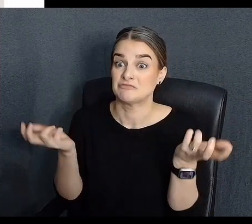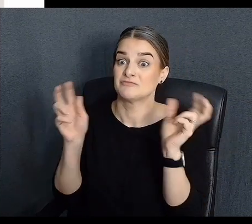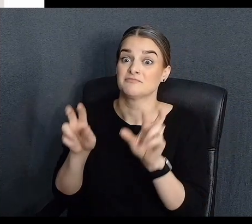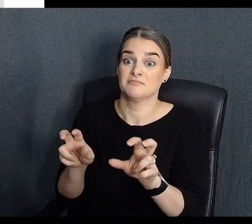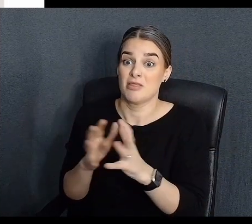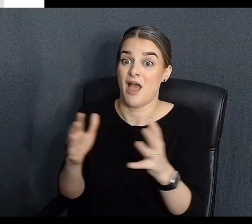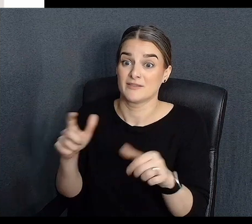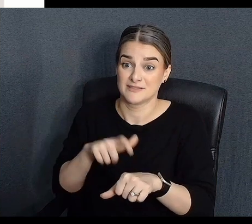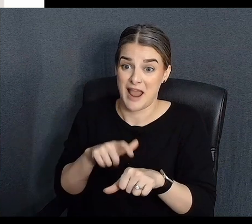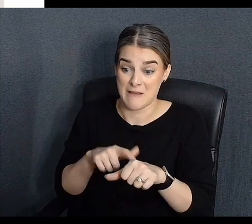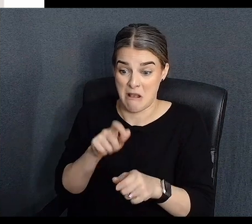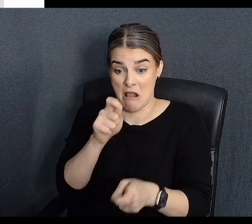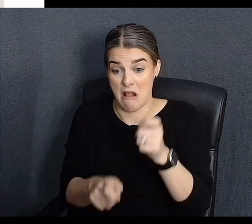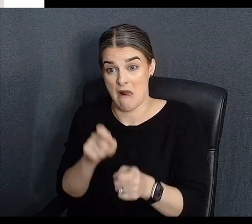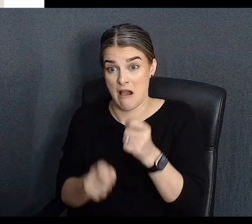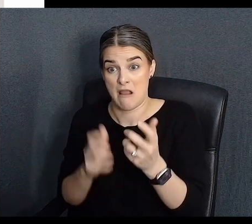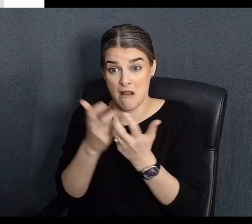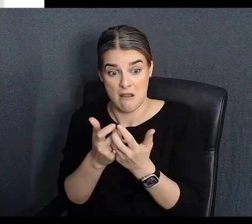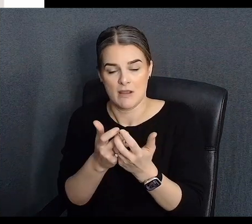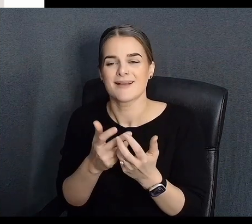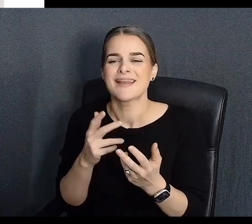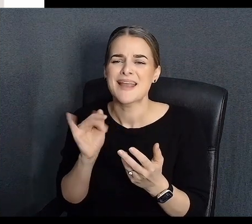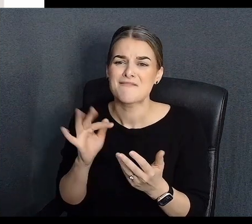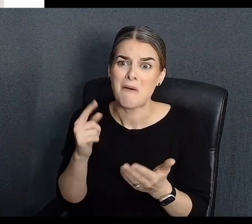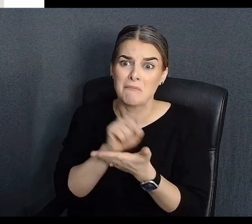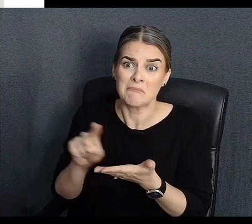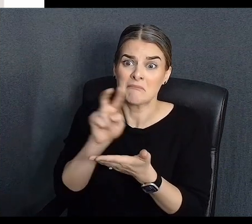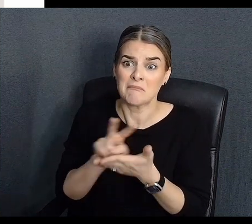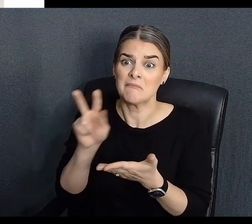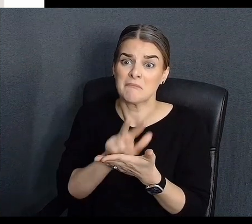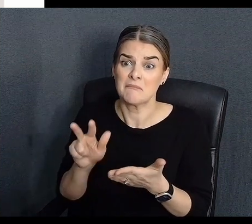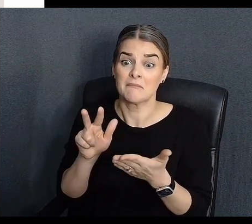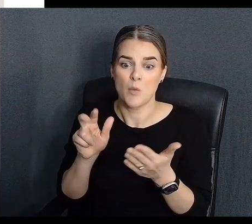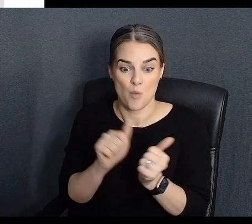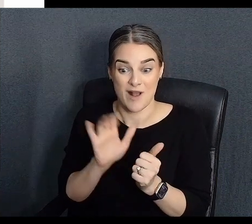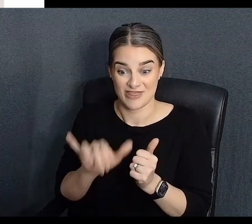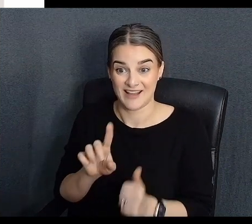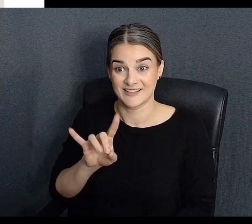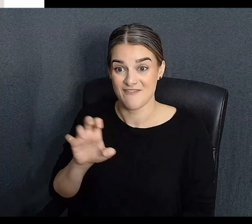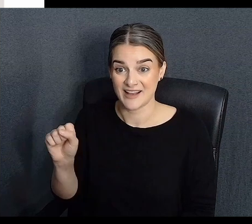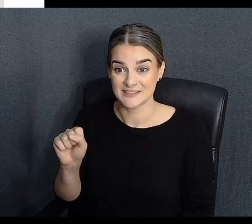especially if you only have a couple weeks with the device, that you're actually doing more editing and programming